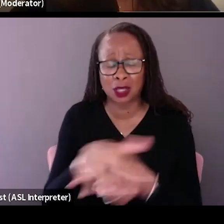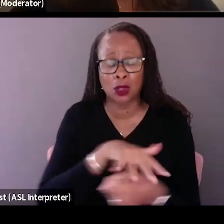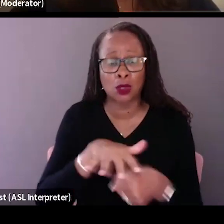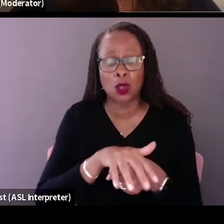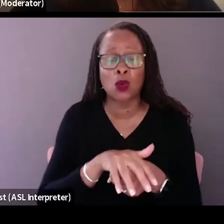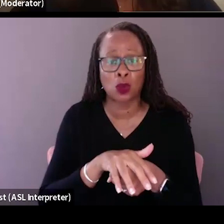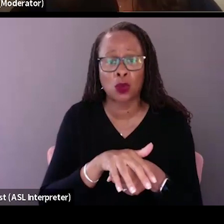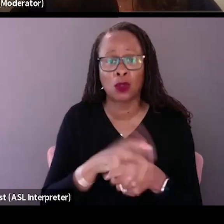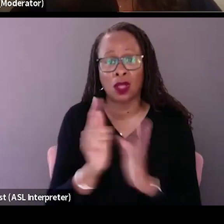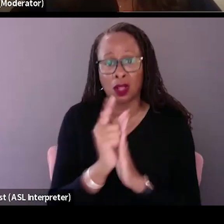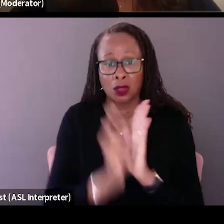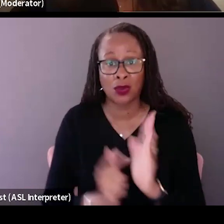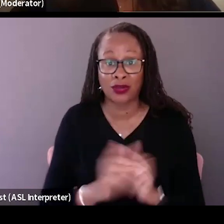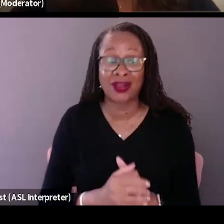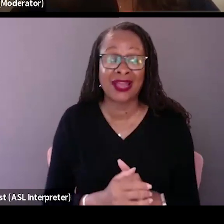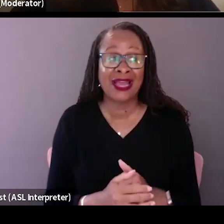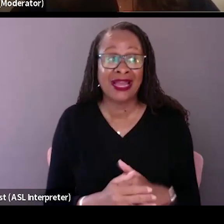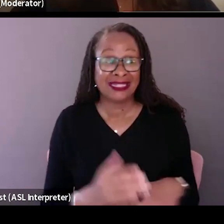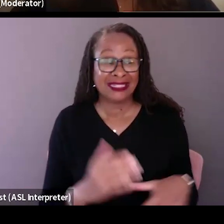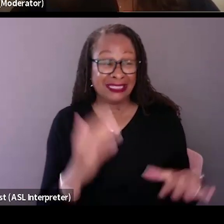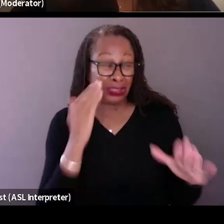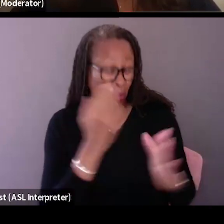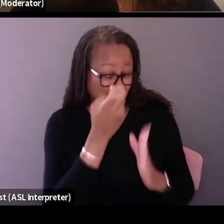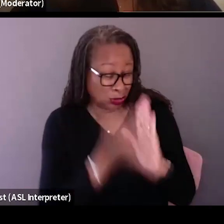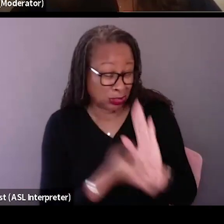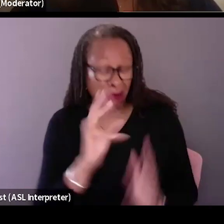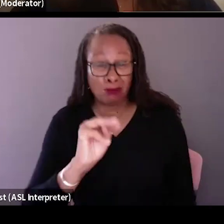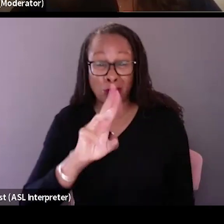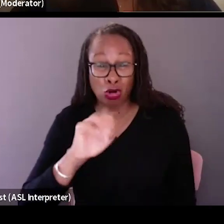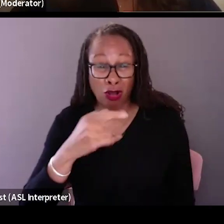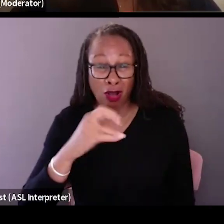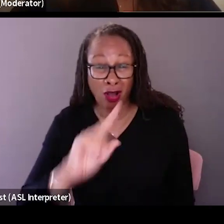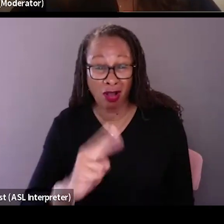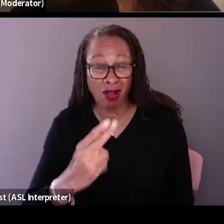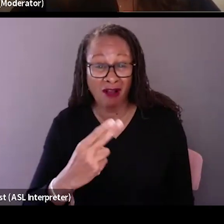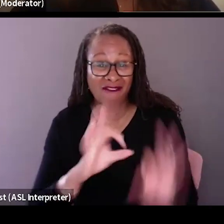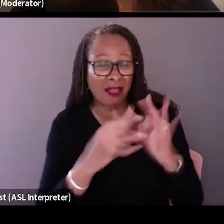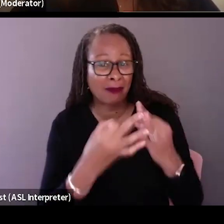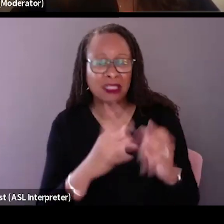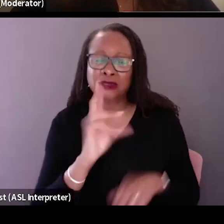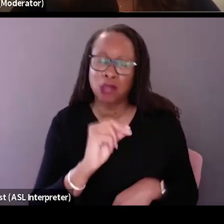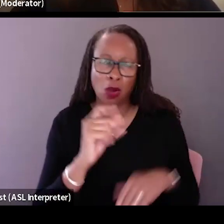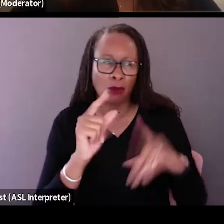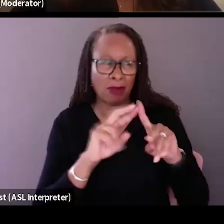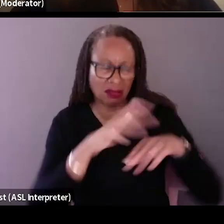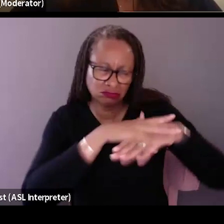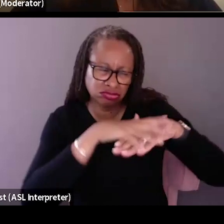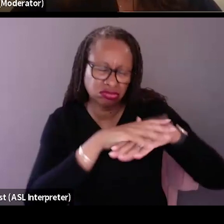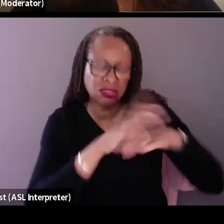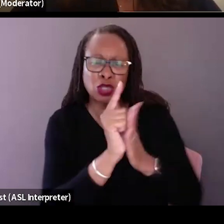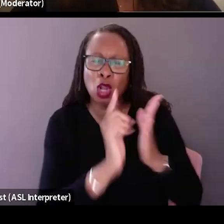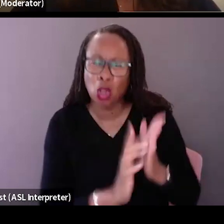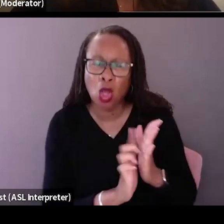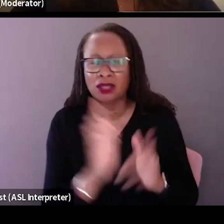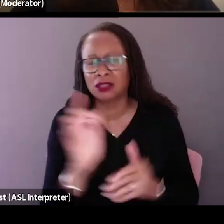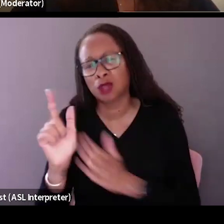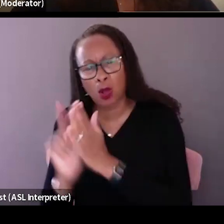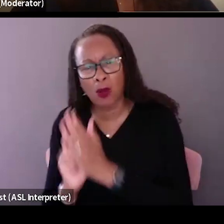I think he was like a super dogged, you know, professional lawyer to understand that this was a precipice